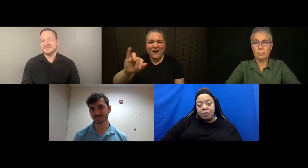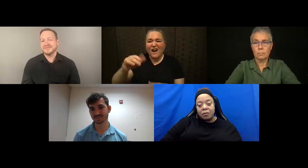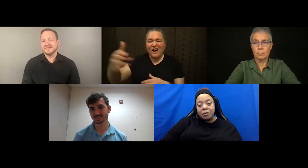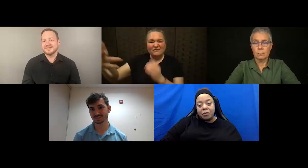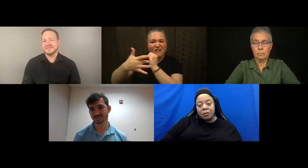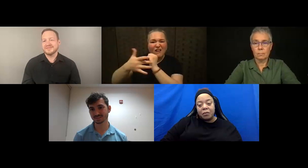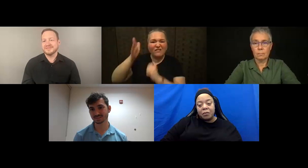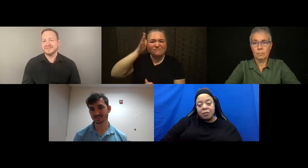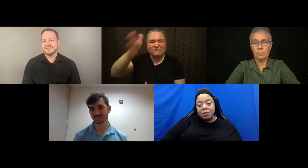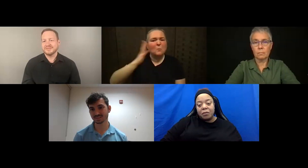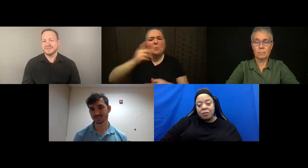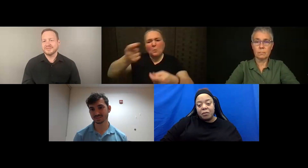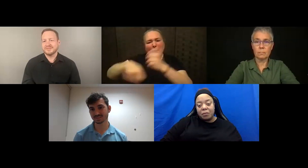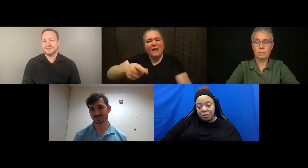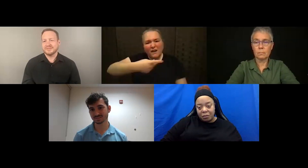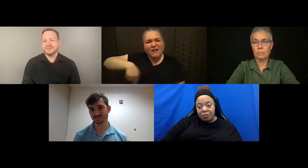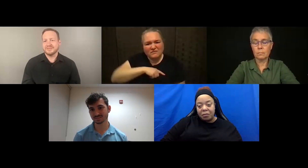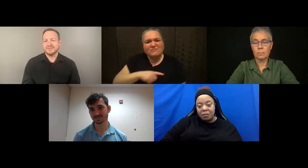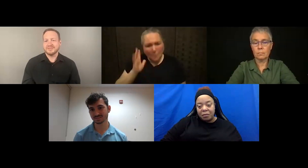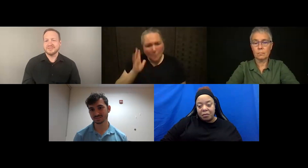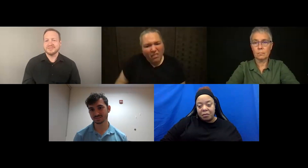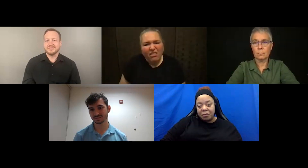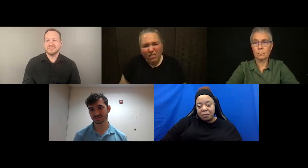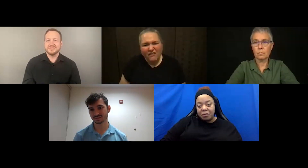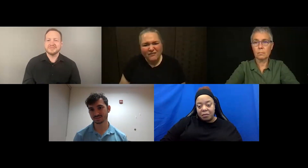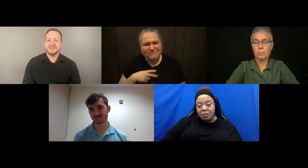who said avatars might just go ahead and replace all of us: we'll